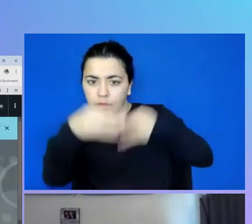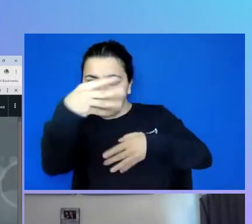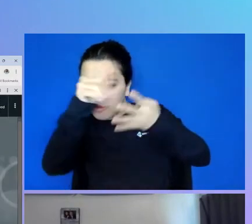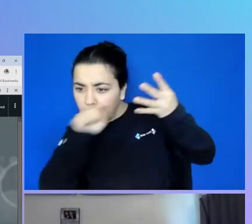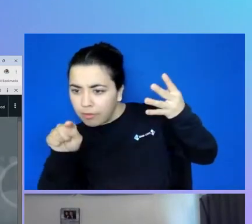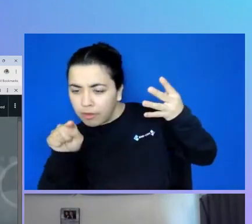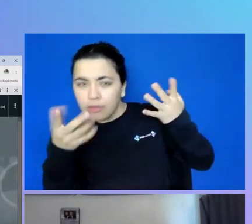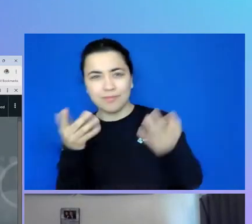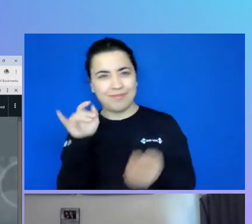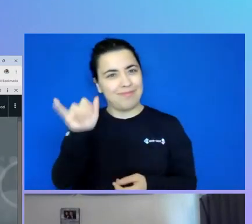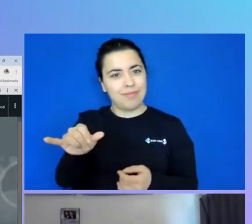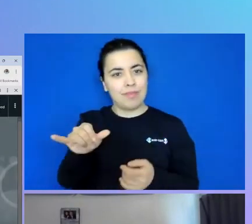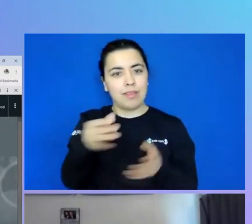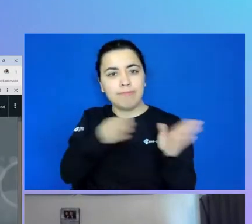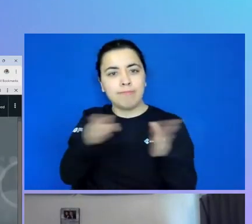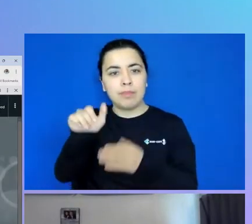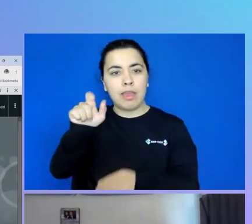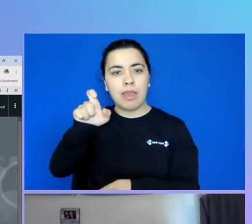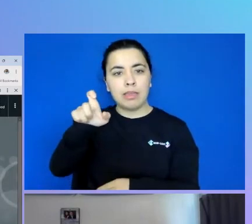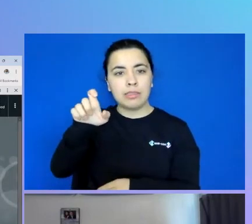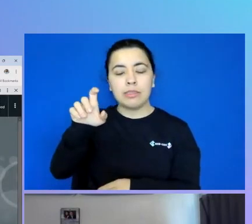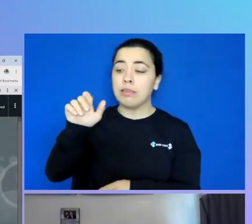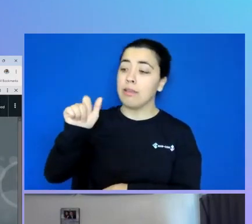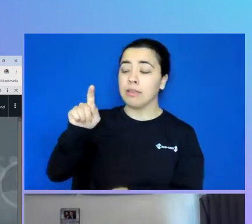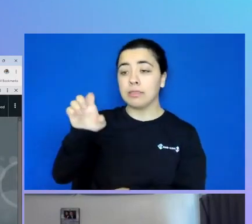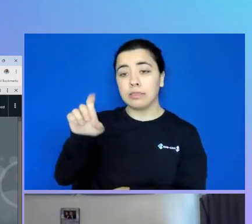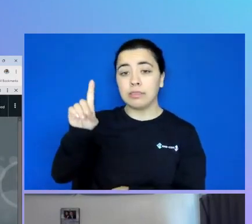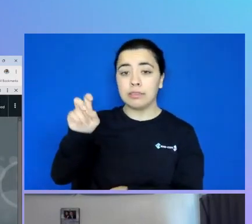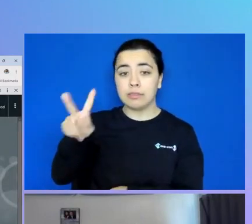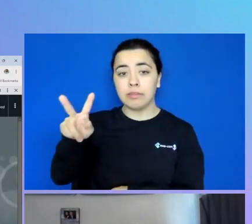have just moved a step to the left instead of testing this in